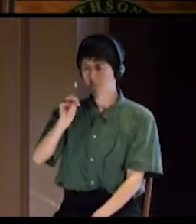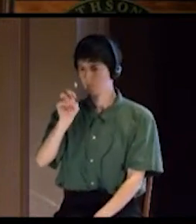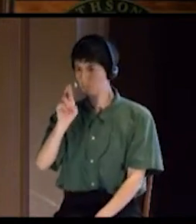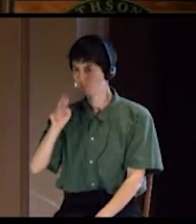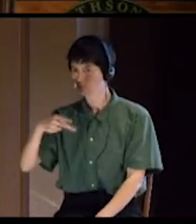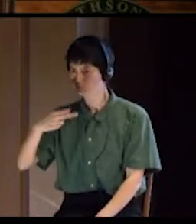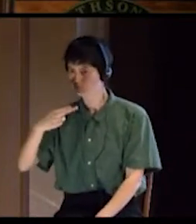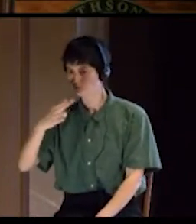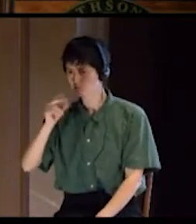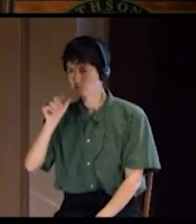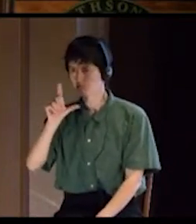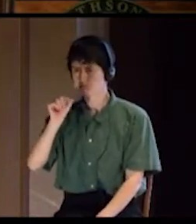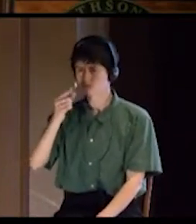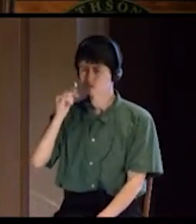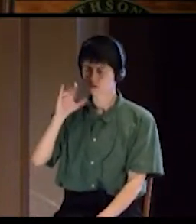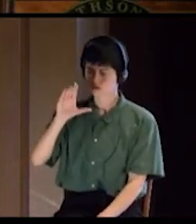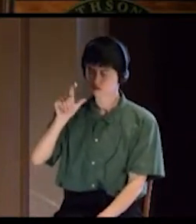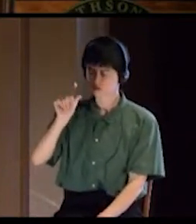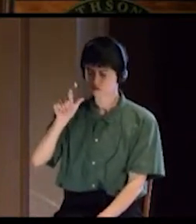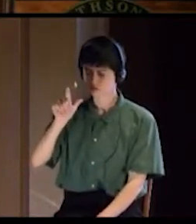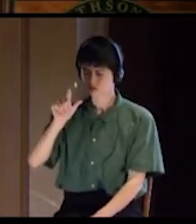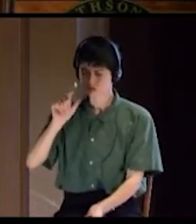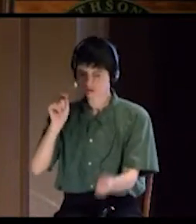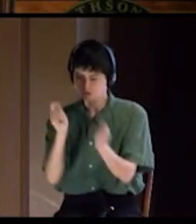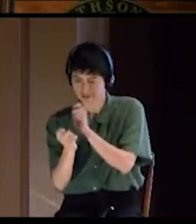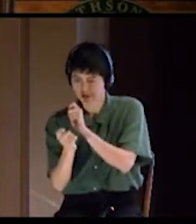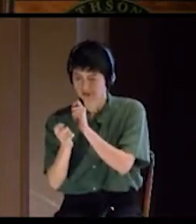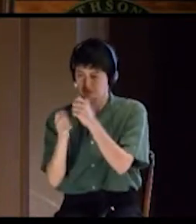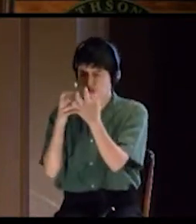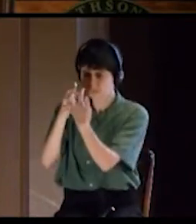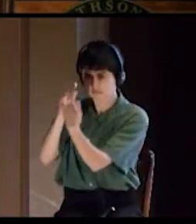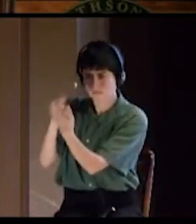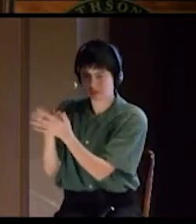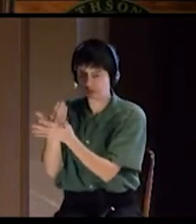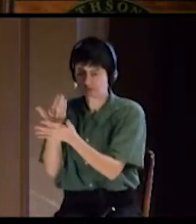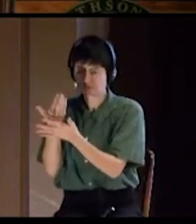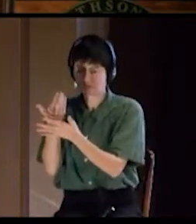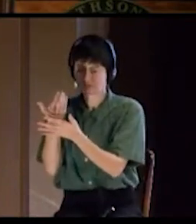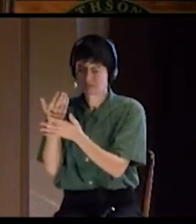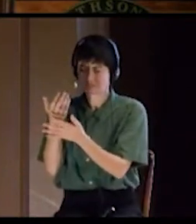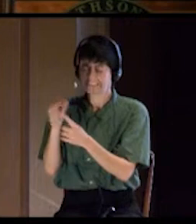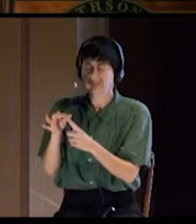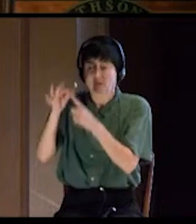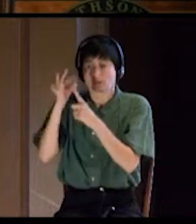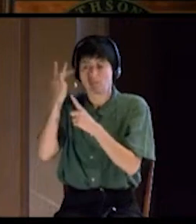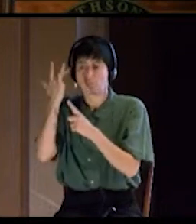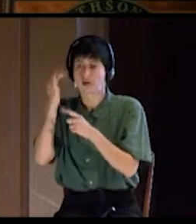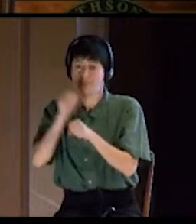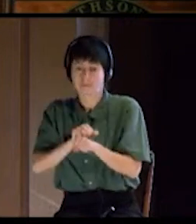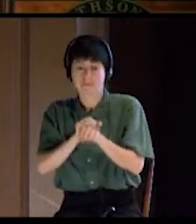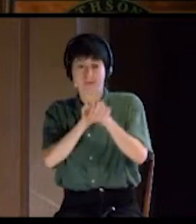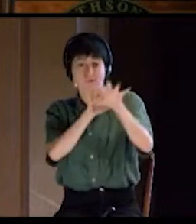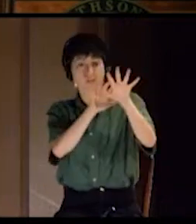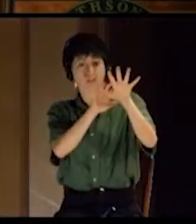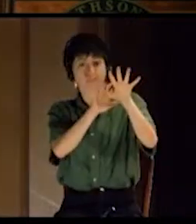of changing habitat connectivity between these mountaintops and that there just isn't enough mountain for it to go up.